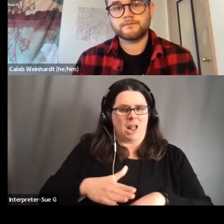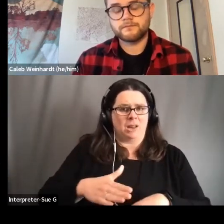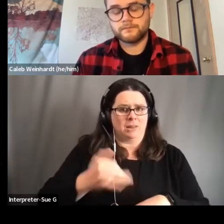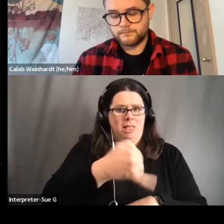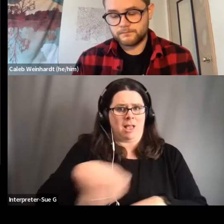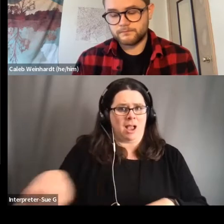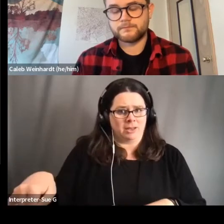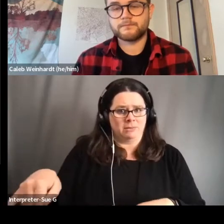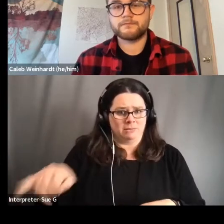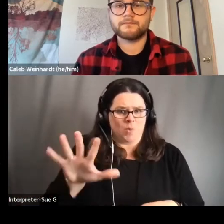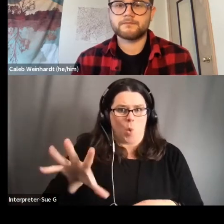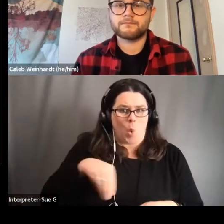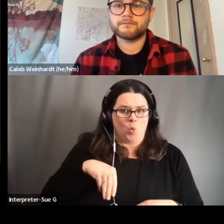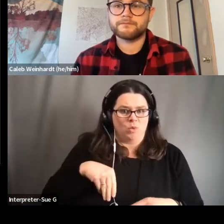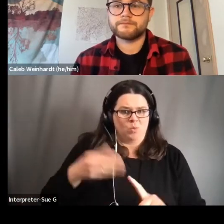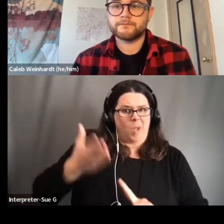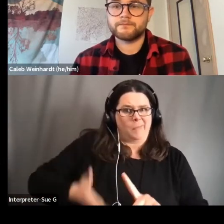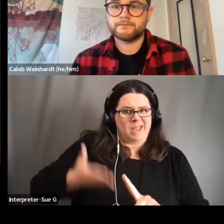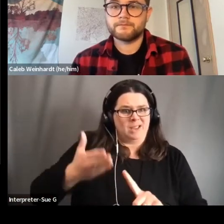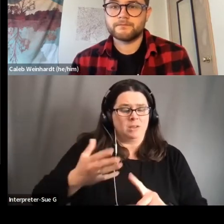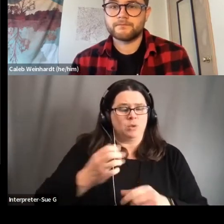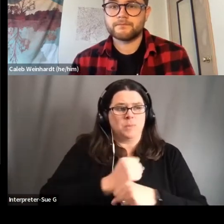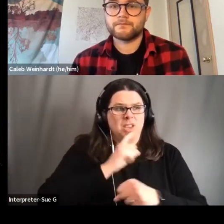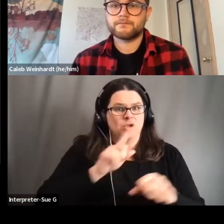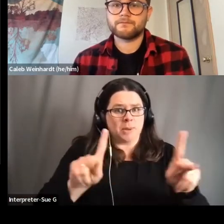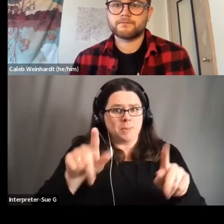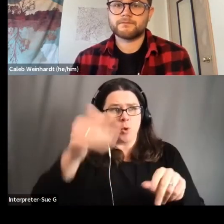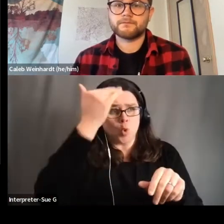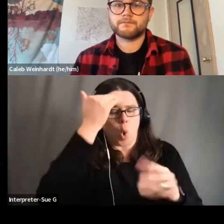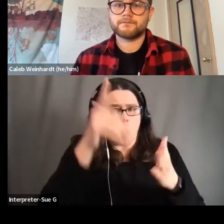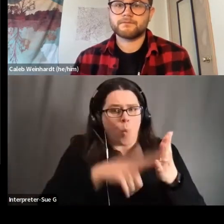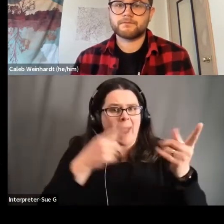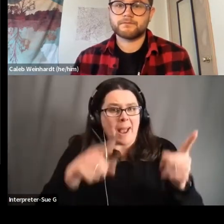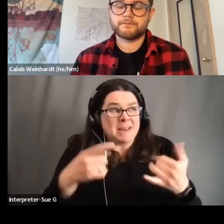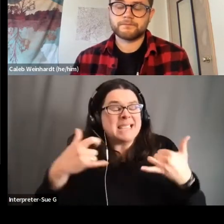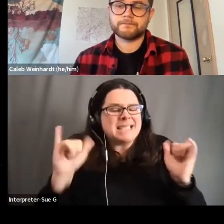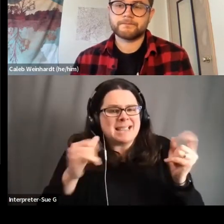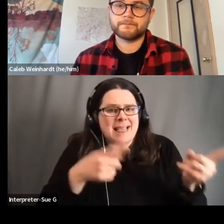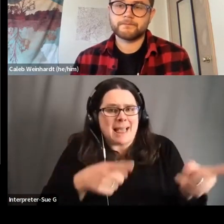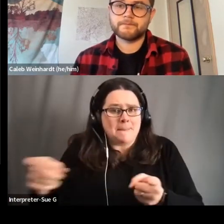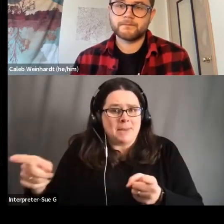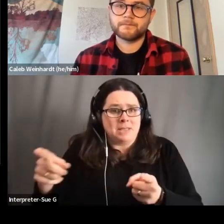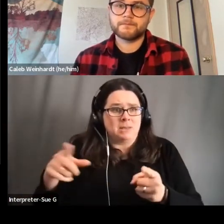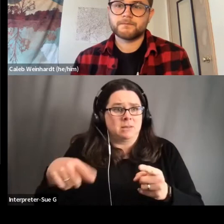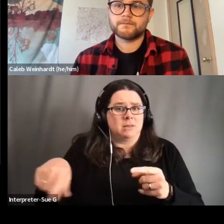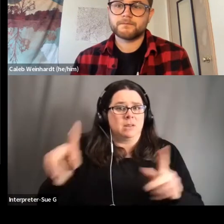to make sure that these people know what happened, know what still happens and are engaged and committed